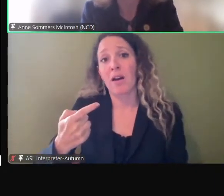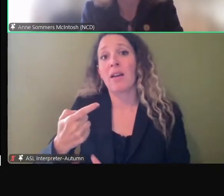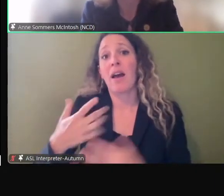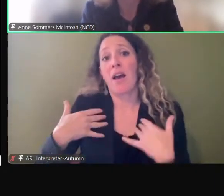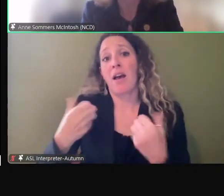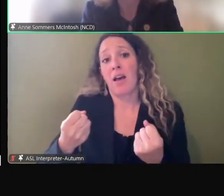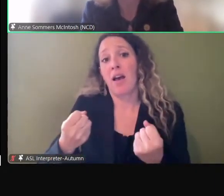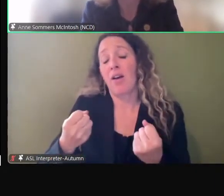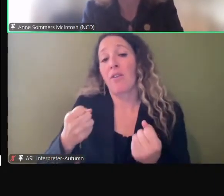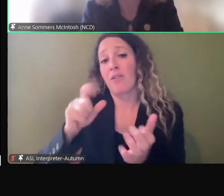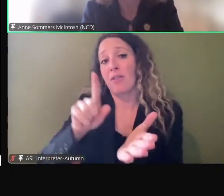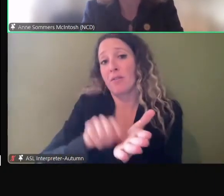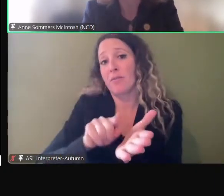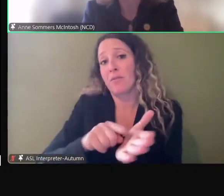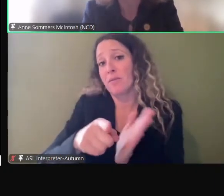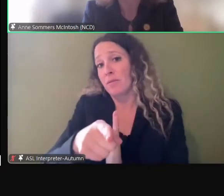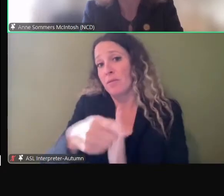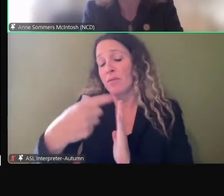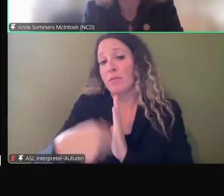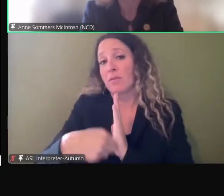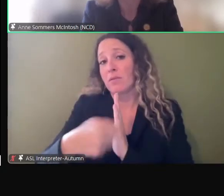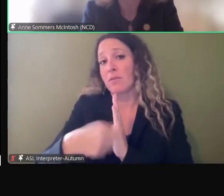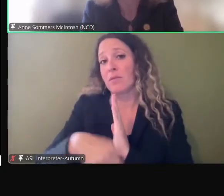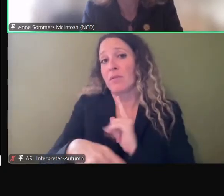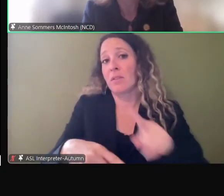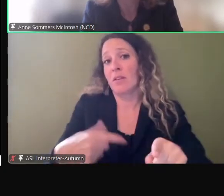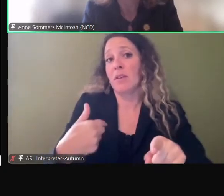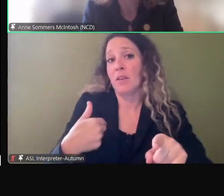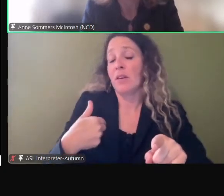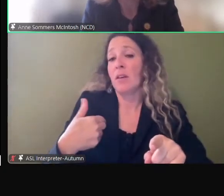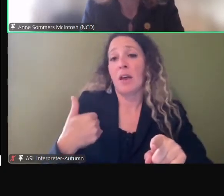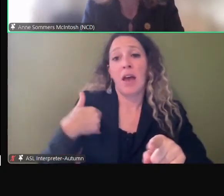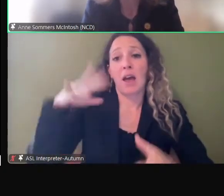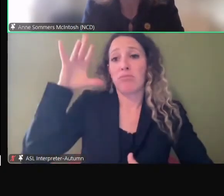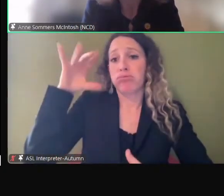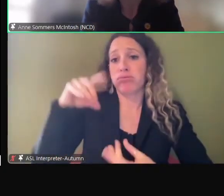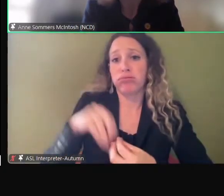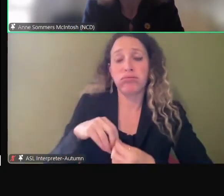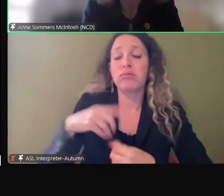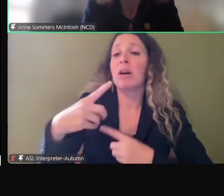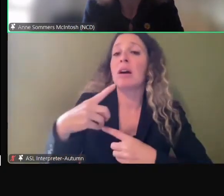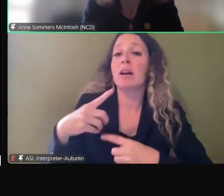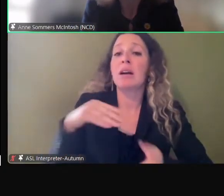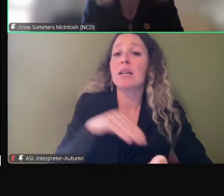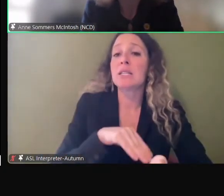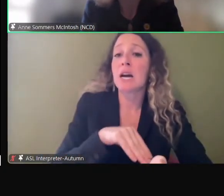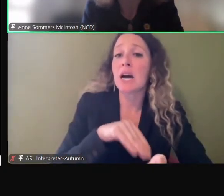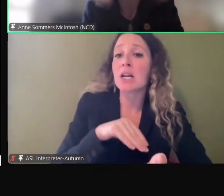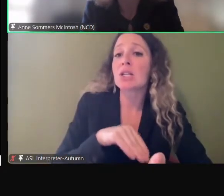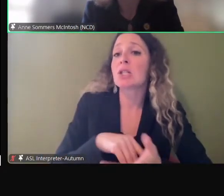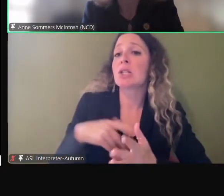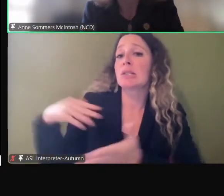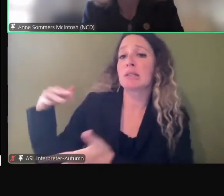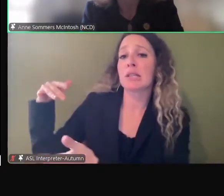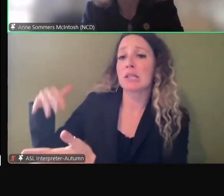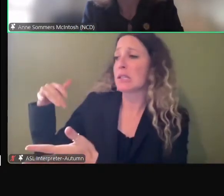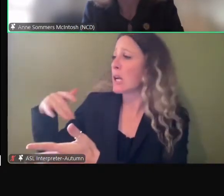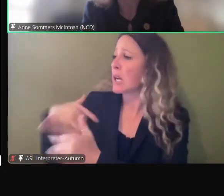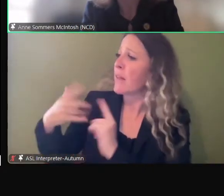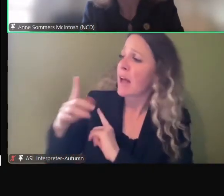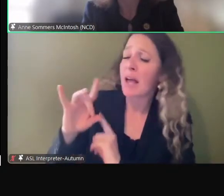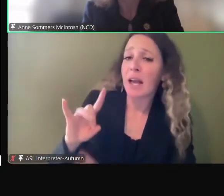that surveyed 714 practicing US physicians. That study found that 82.4% of those physicians